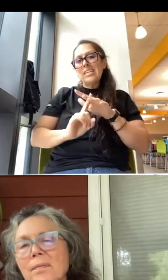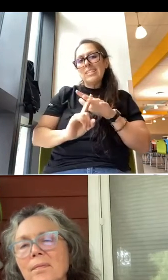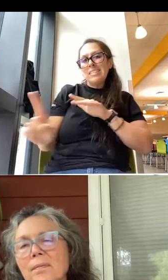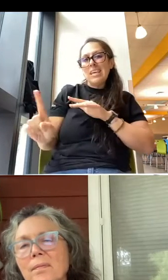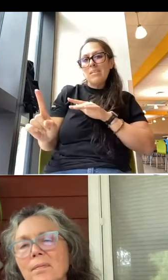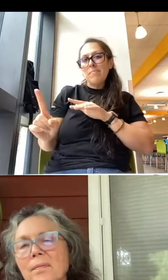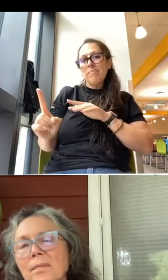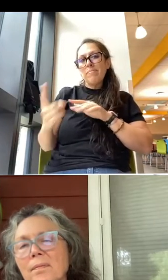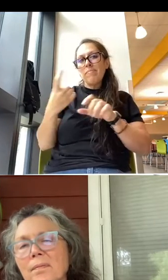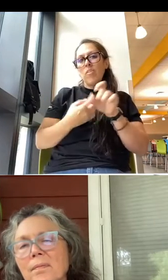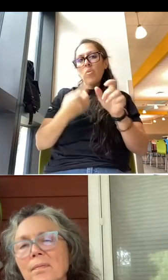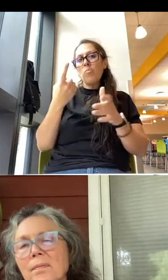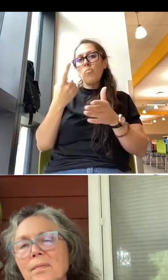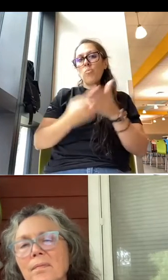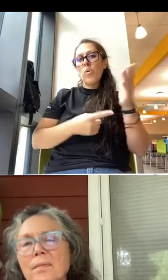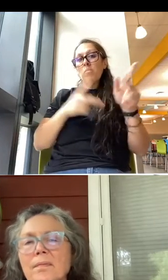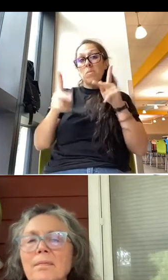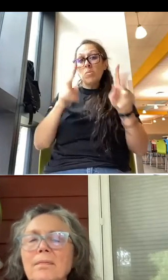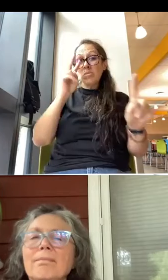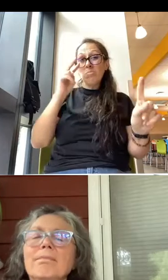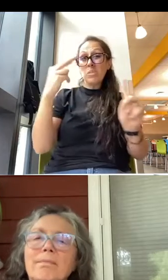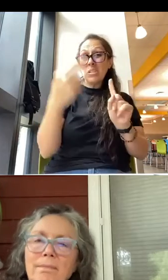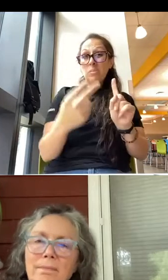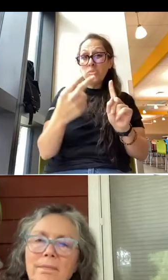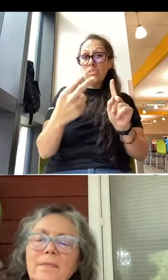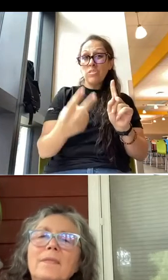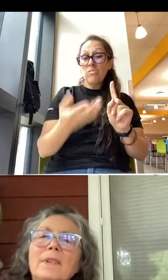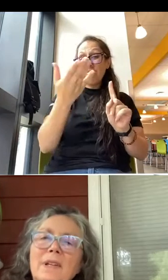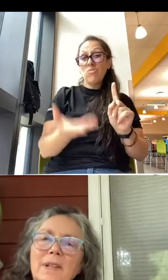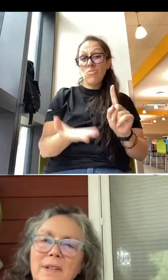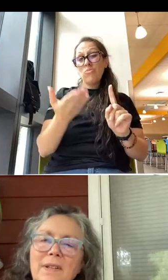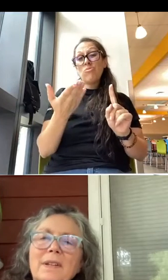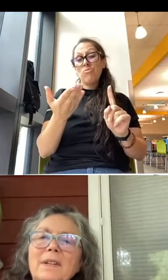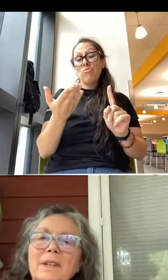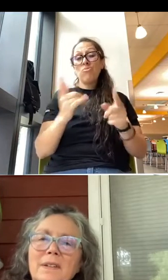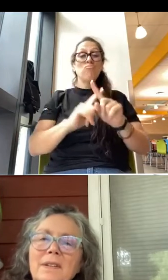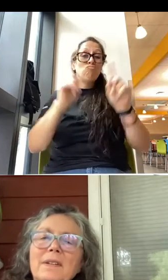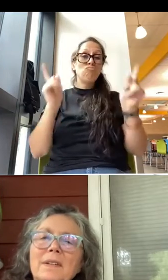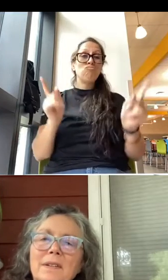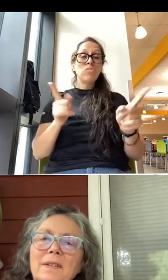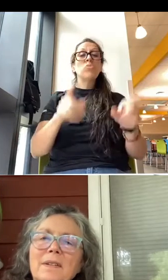people's perceptions of you are, but you can transcend those